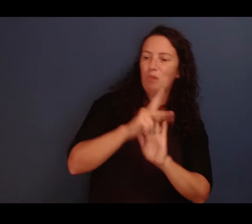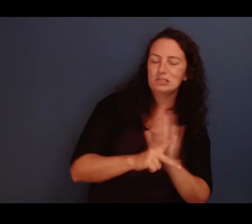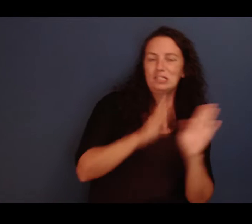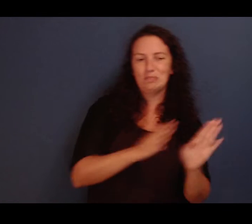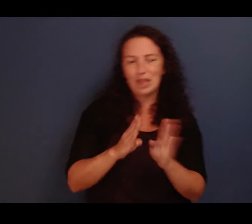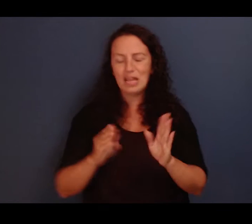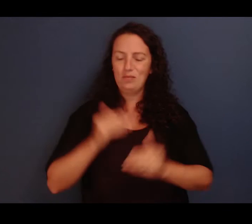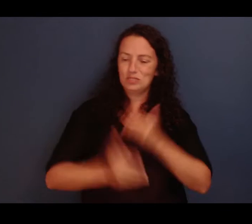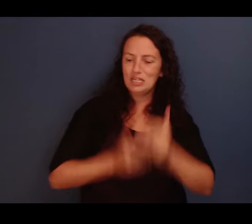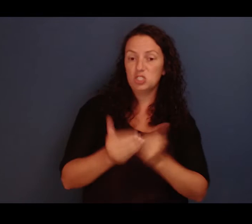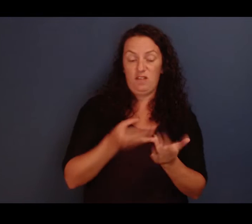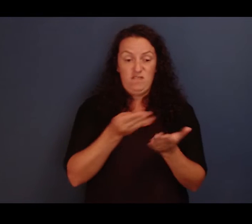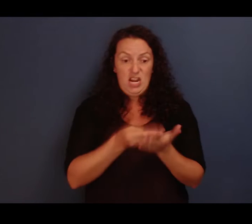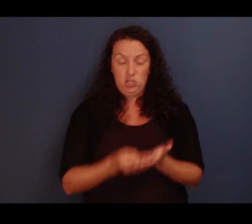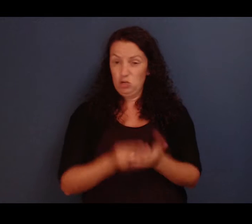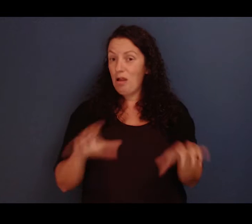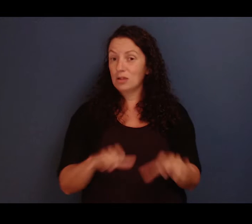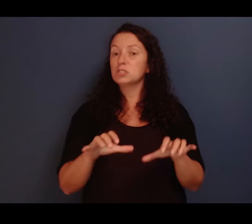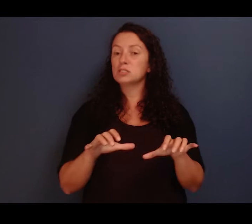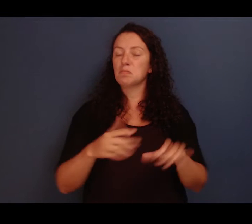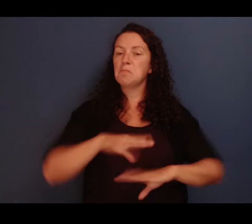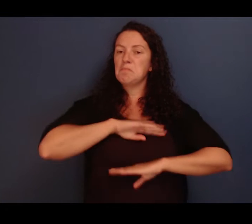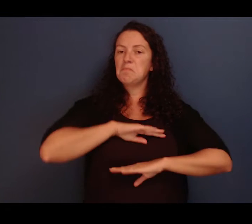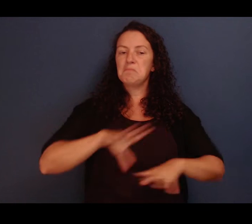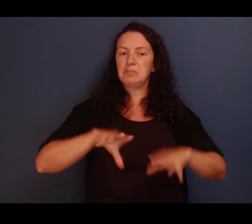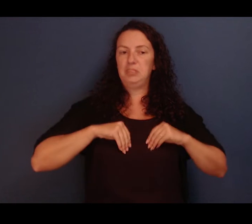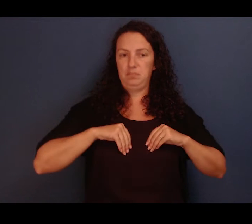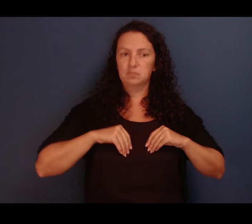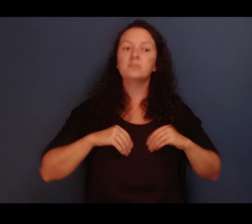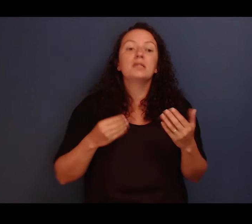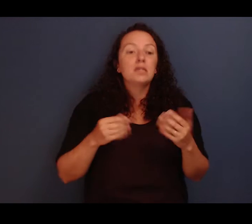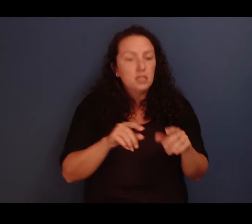procedures, and financial practices are at an acceptable level of quality and continuous